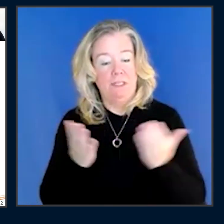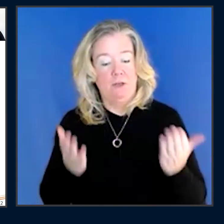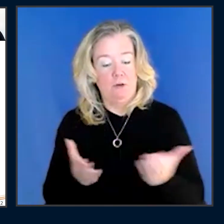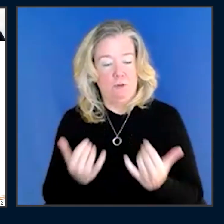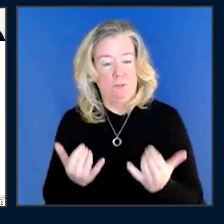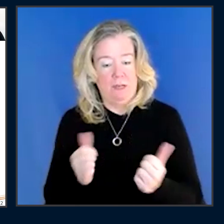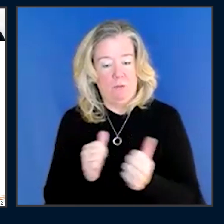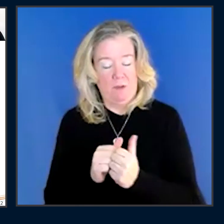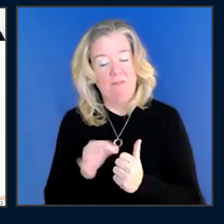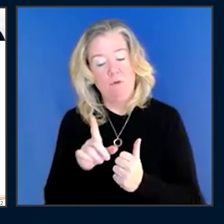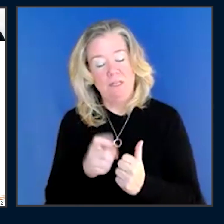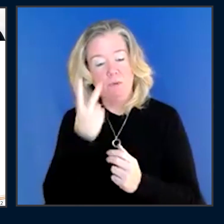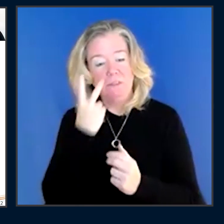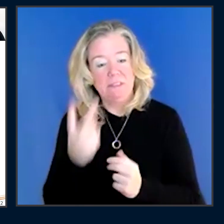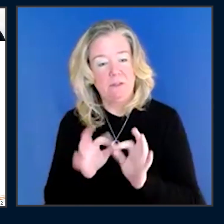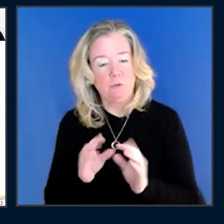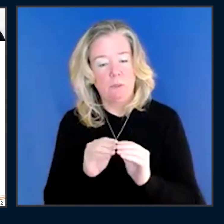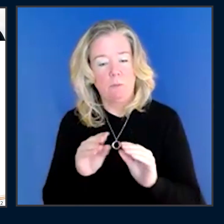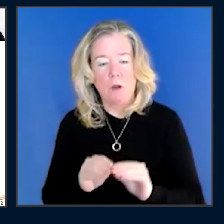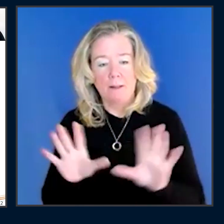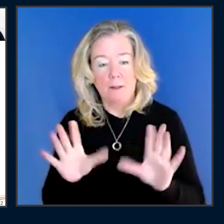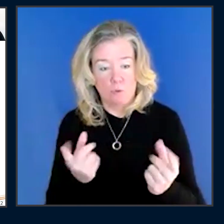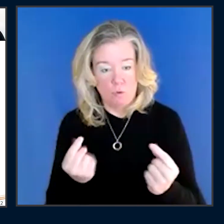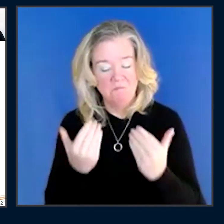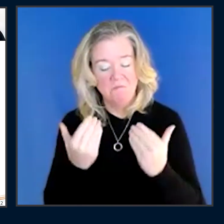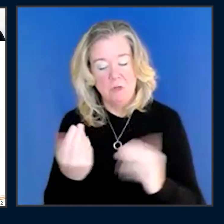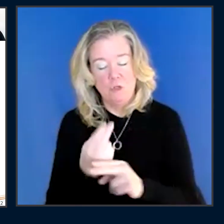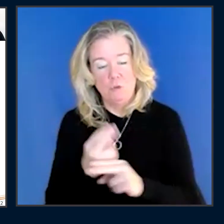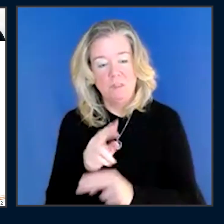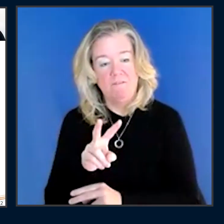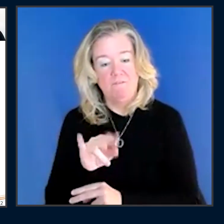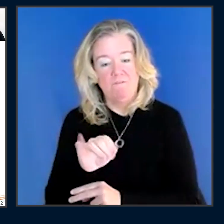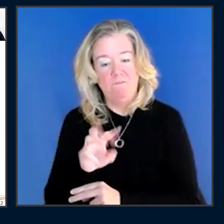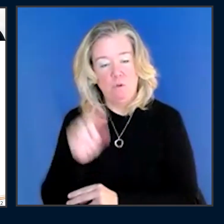If you need to see them more clearly, you can use the view option in the top right corner.